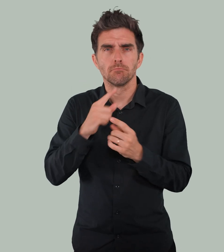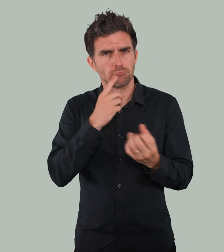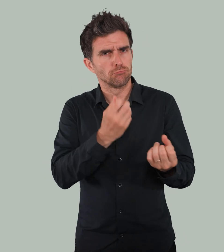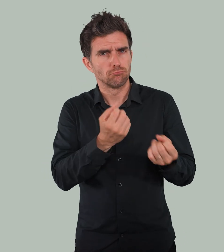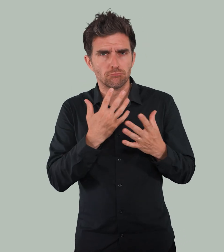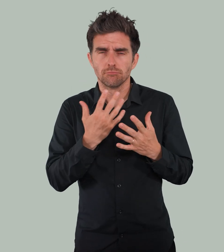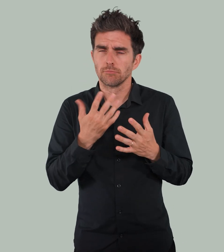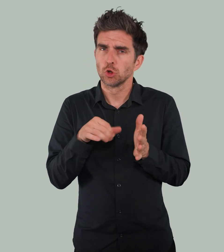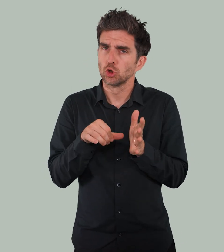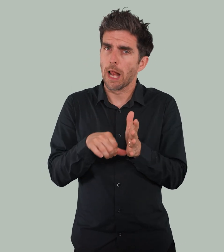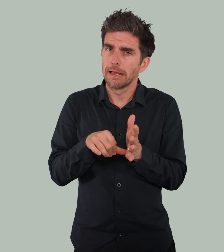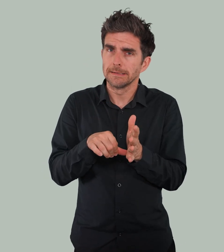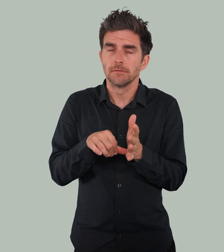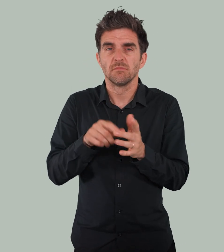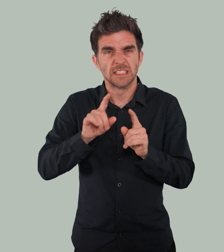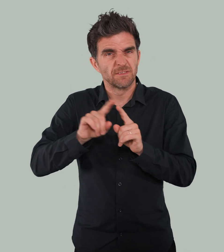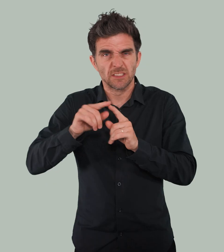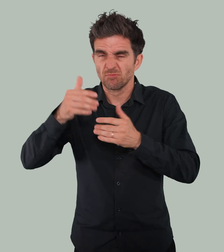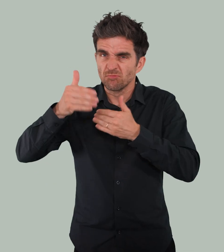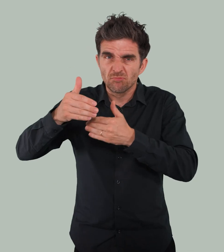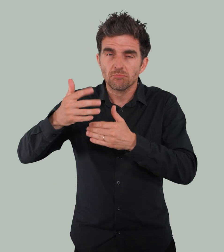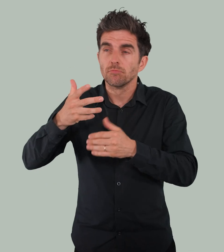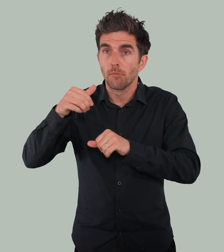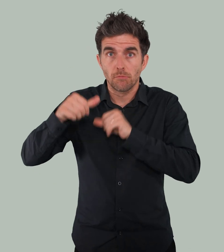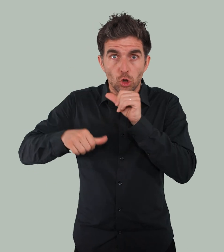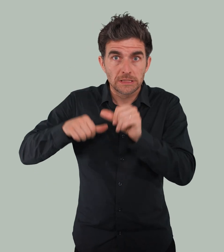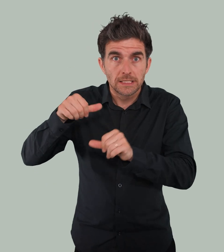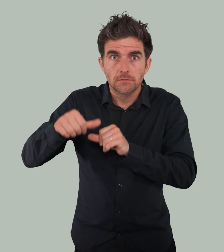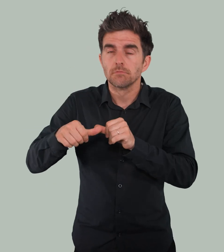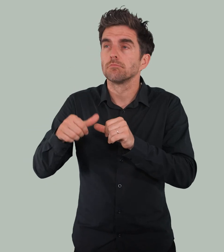They report practical challenges across different stages of the process,